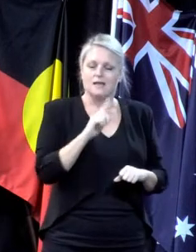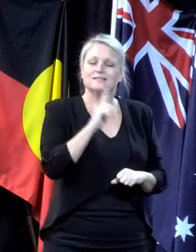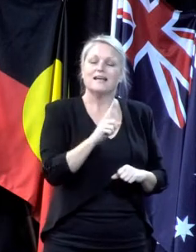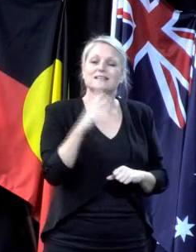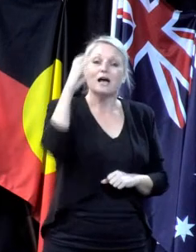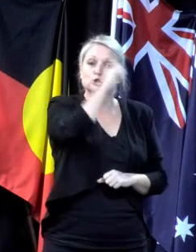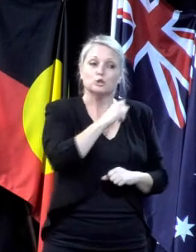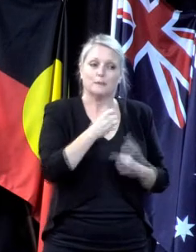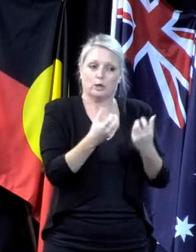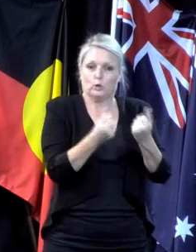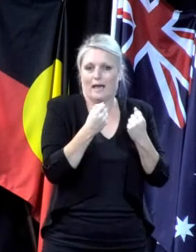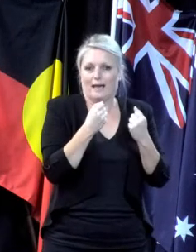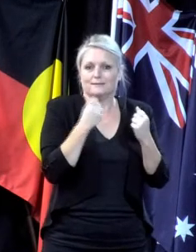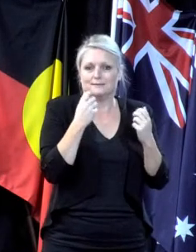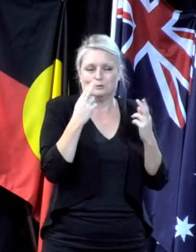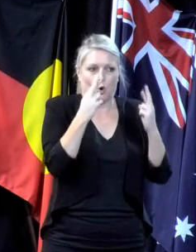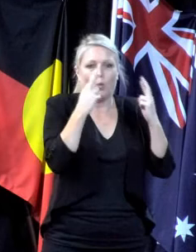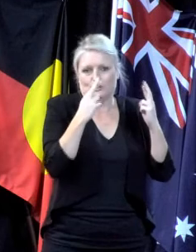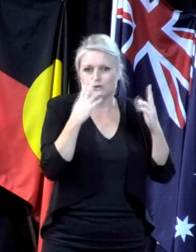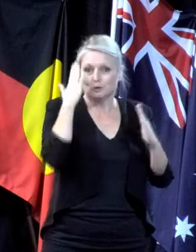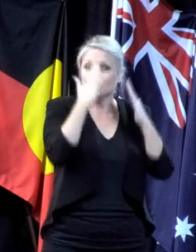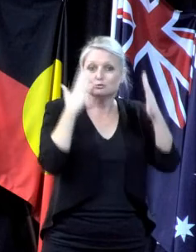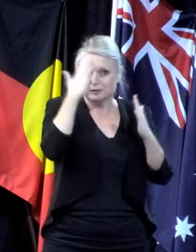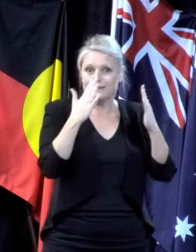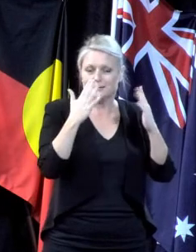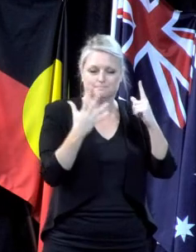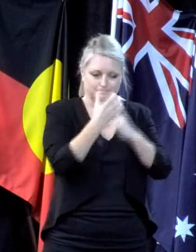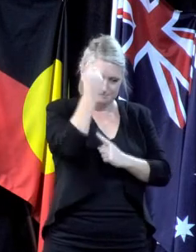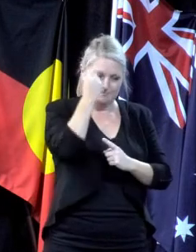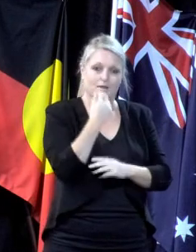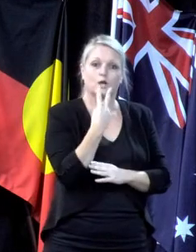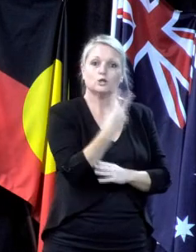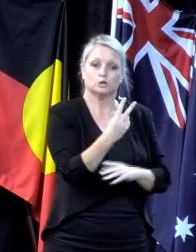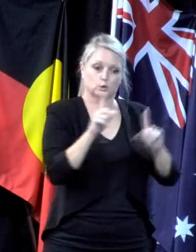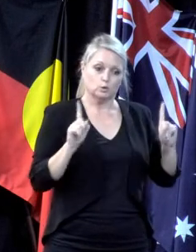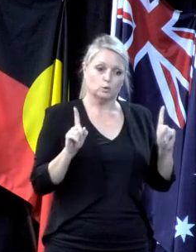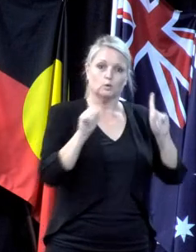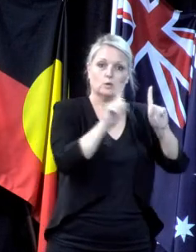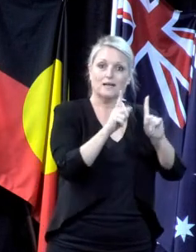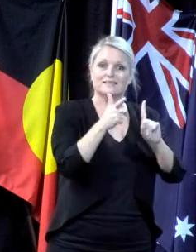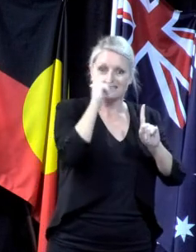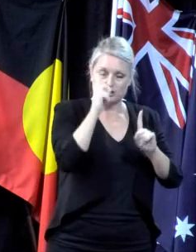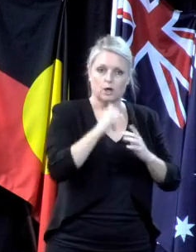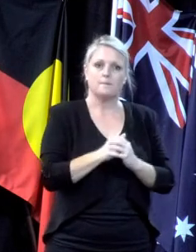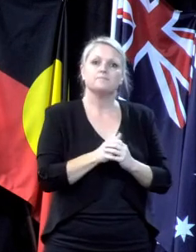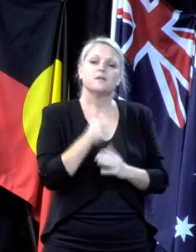the class, but within the class, there are one or two children with disability with substantial needs.